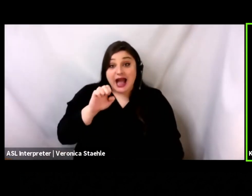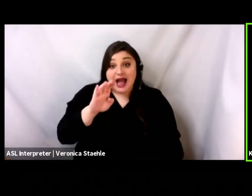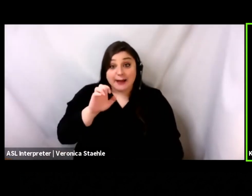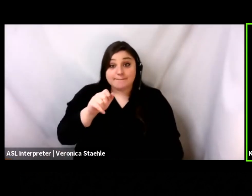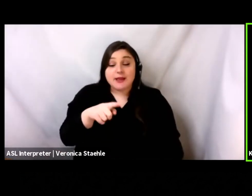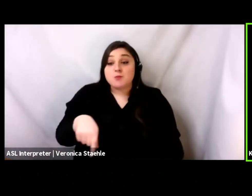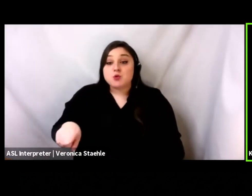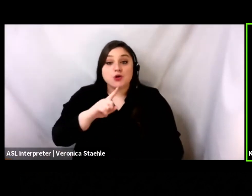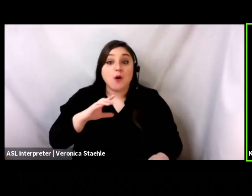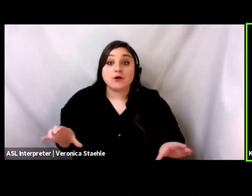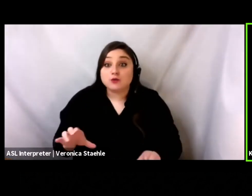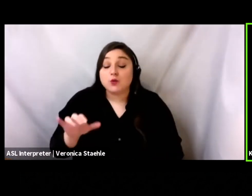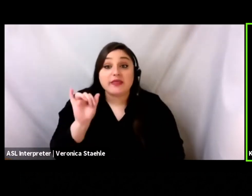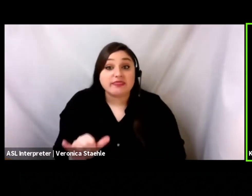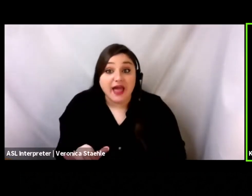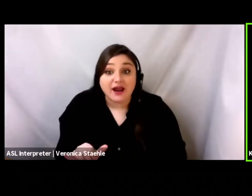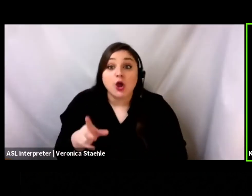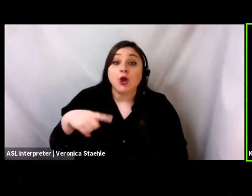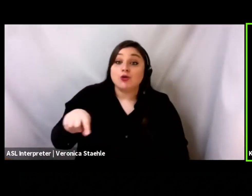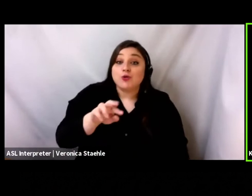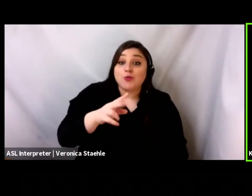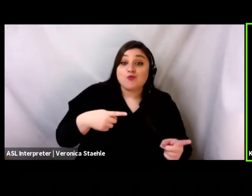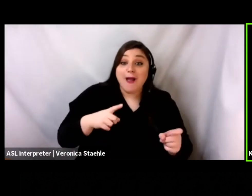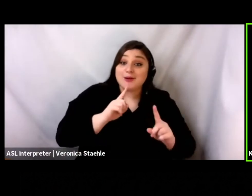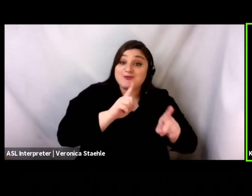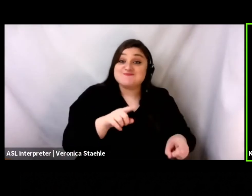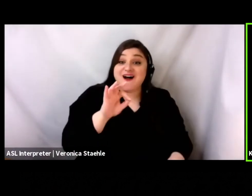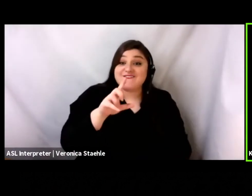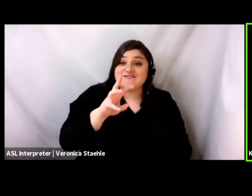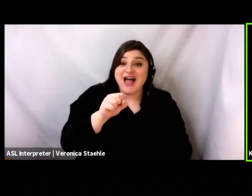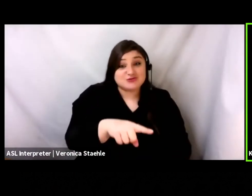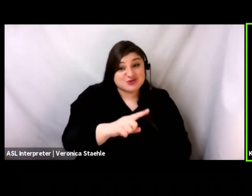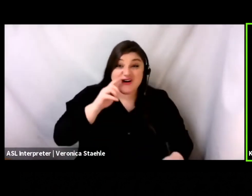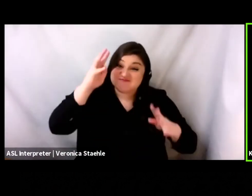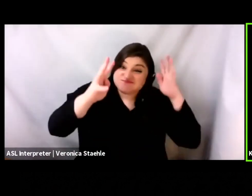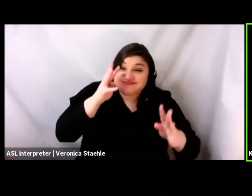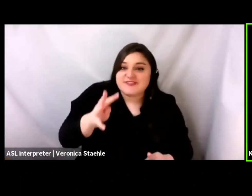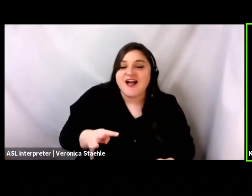Response Fellows really, really, really doing. And I think that it's outside of